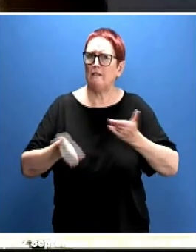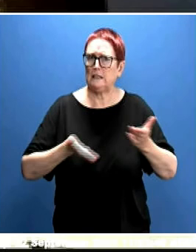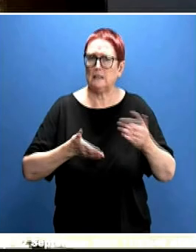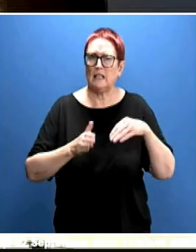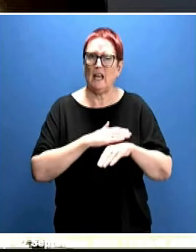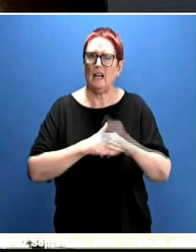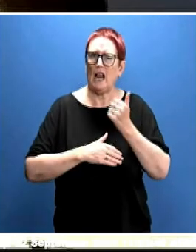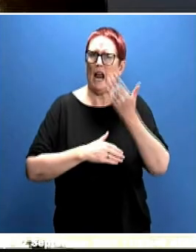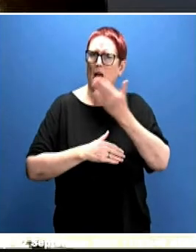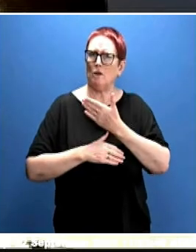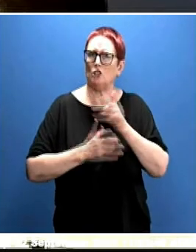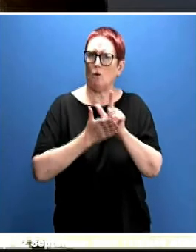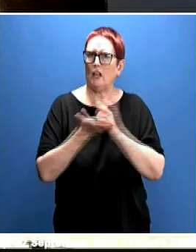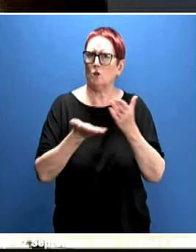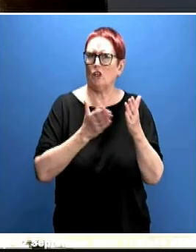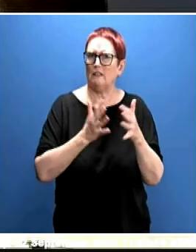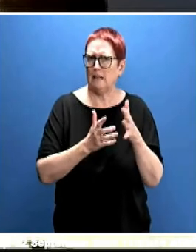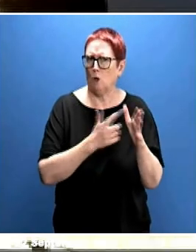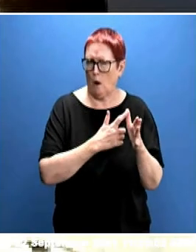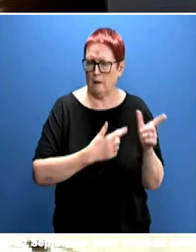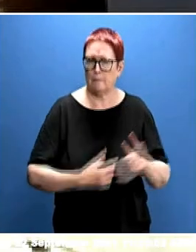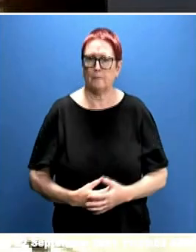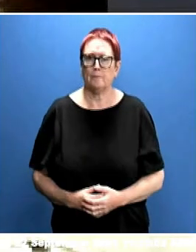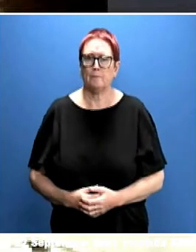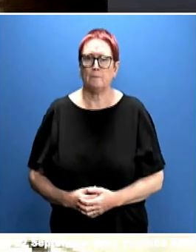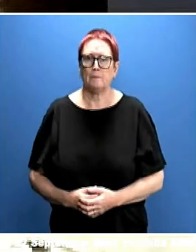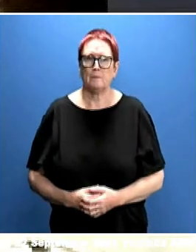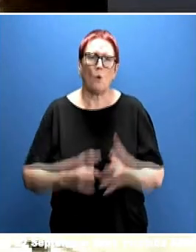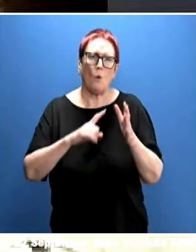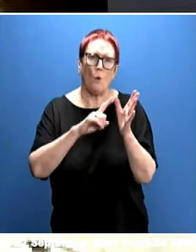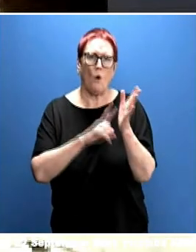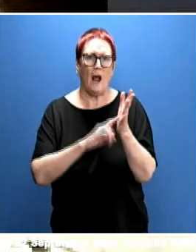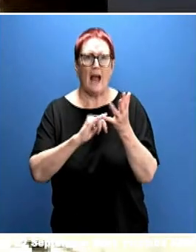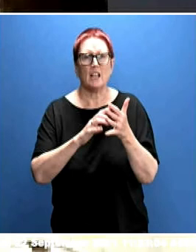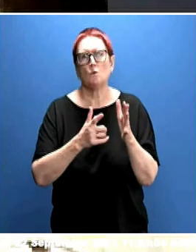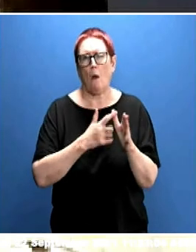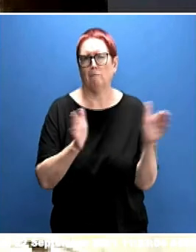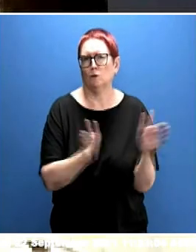at the Aboriginal Legal Service of Western Australia, ALSWA, as we like to call ourselves.